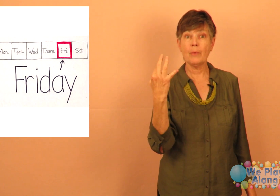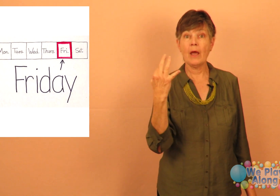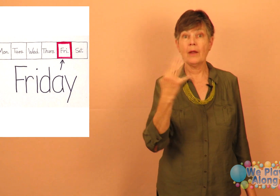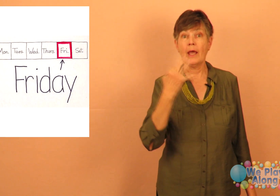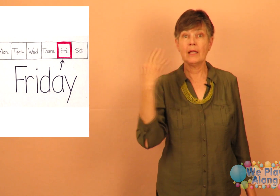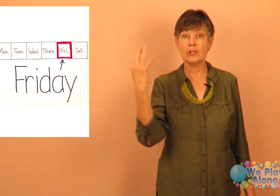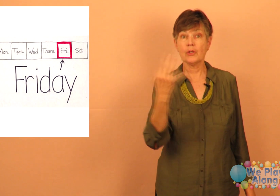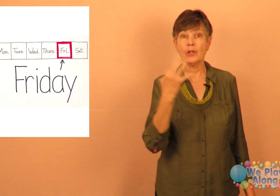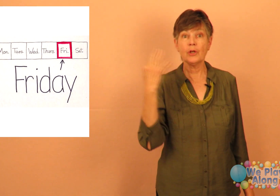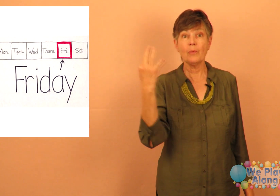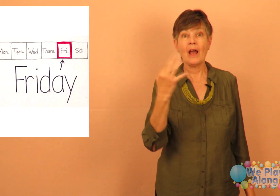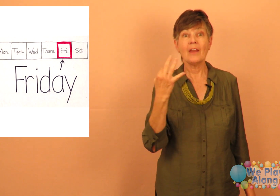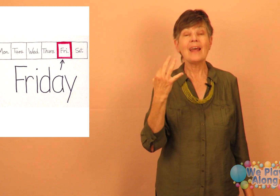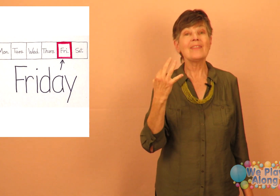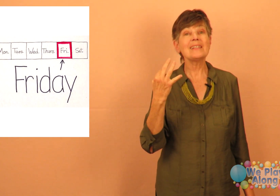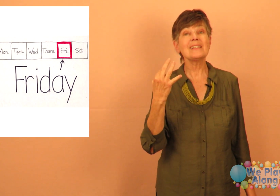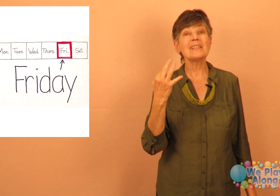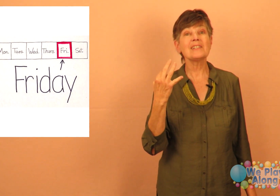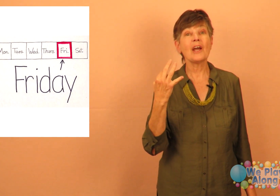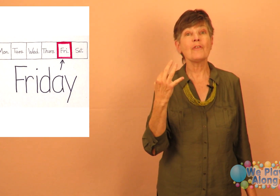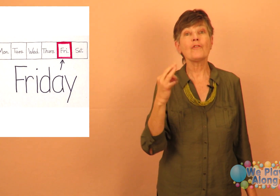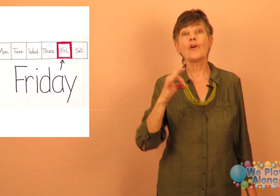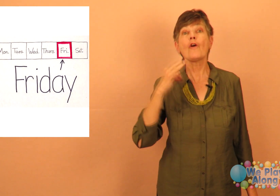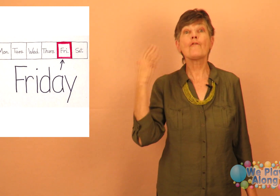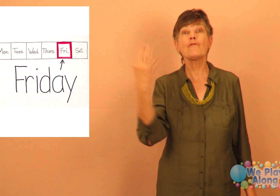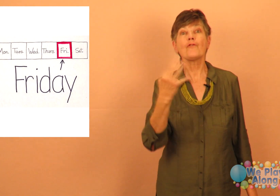around and circle it around this is a sign for